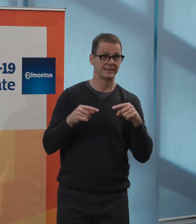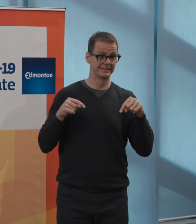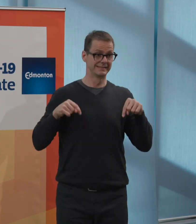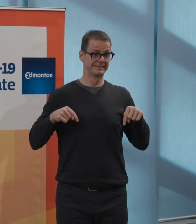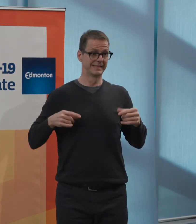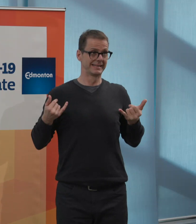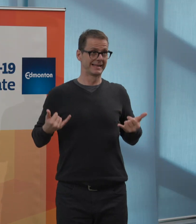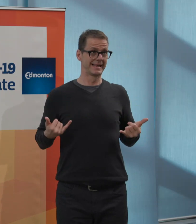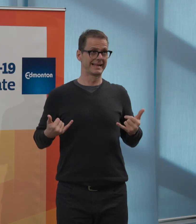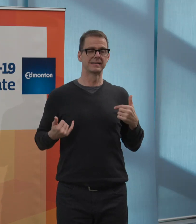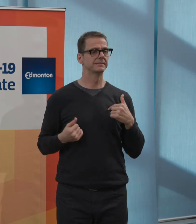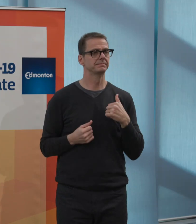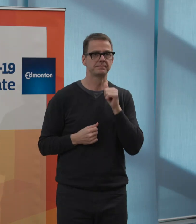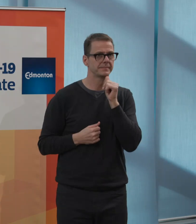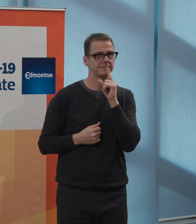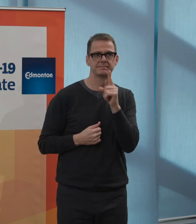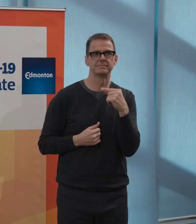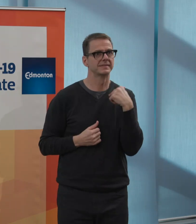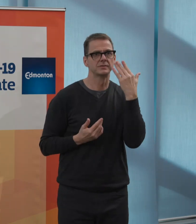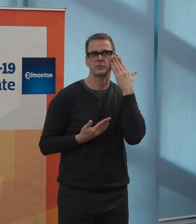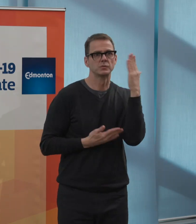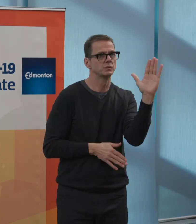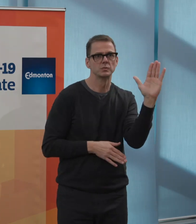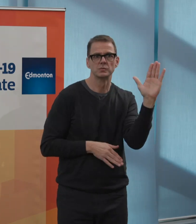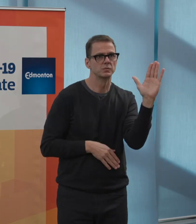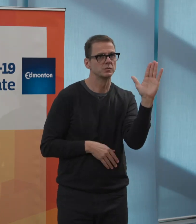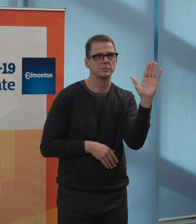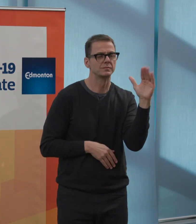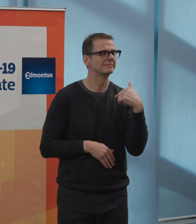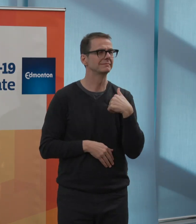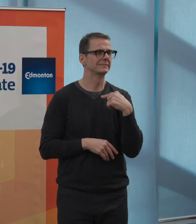comments this is an unprecedented time